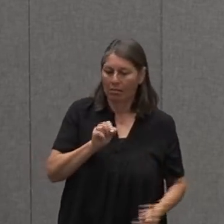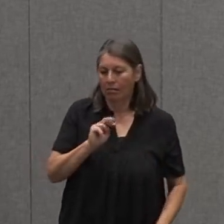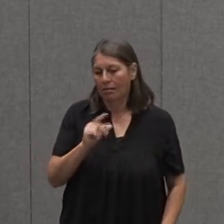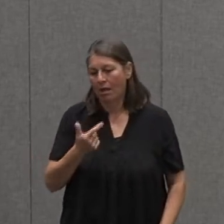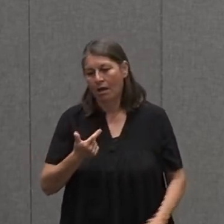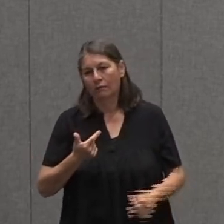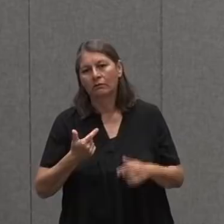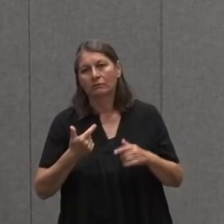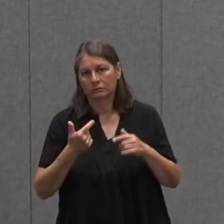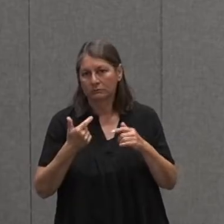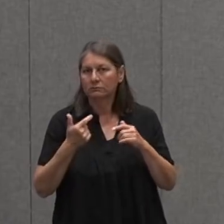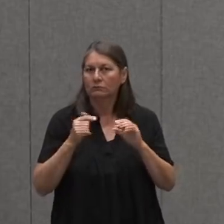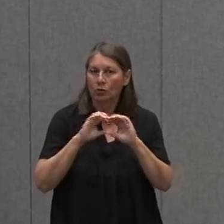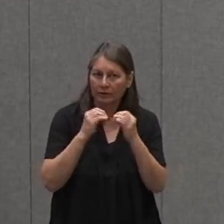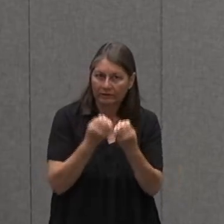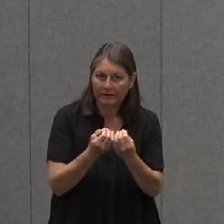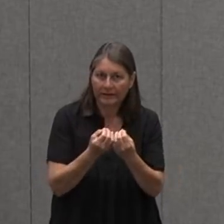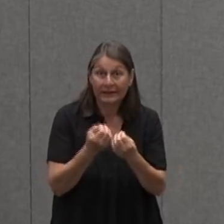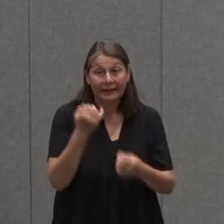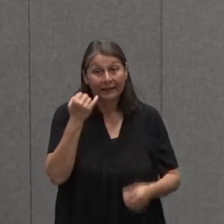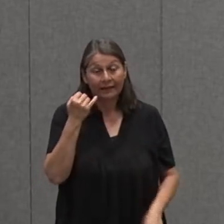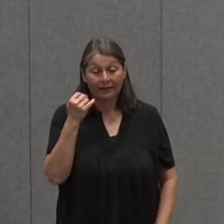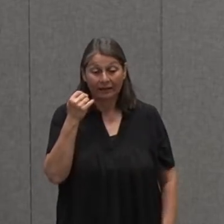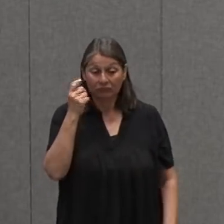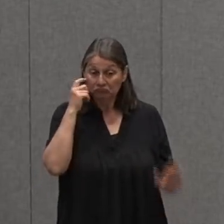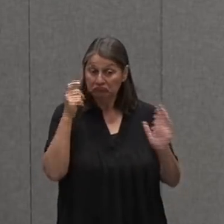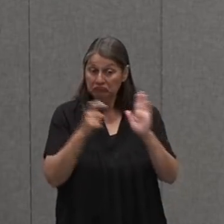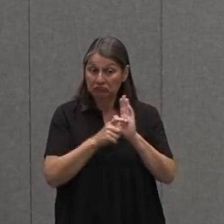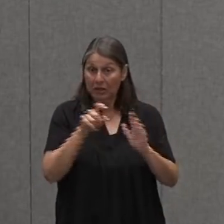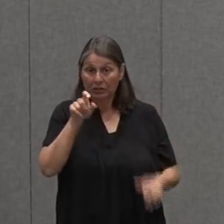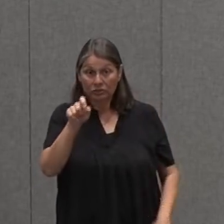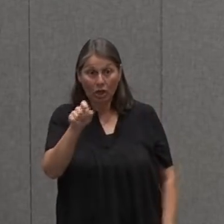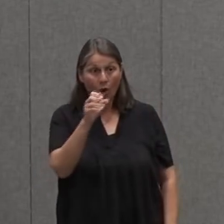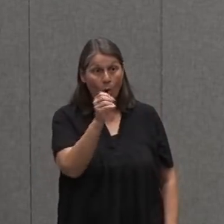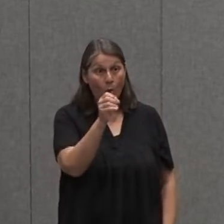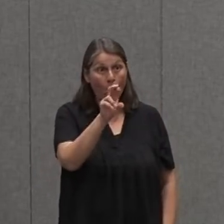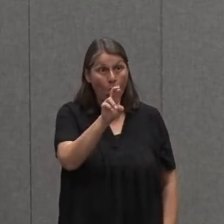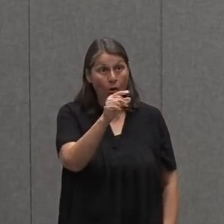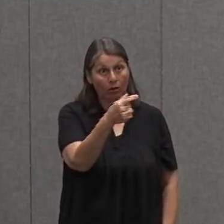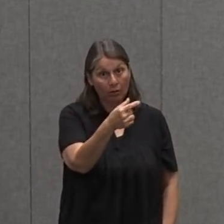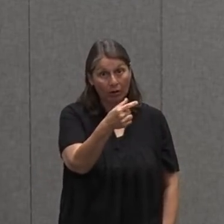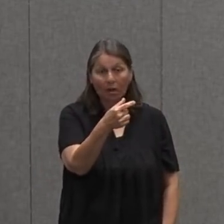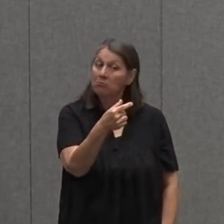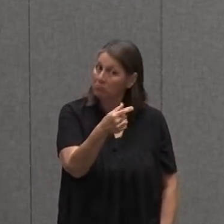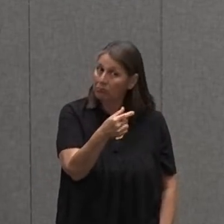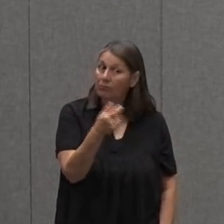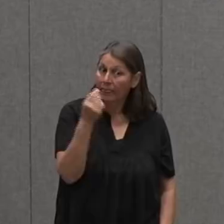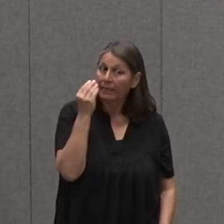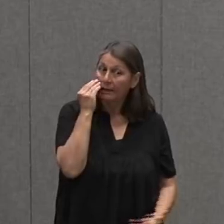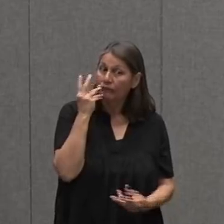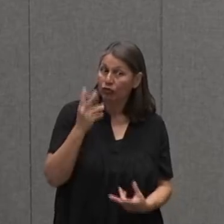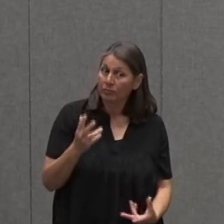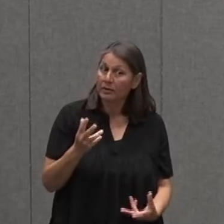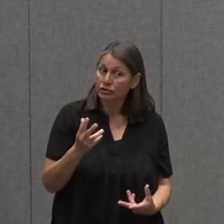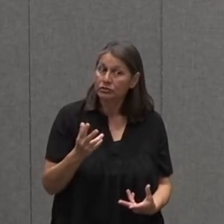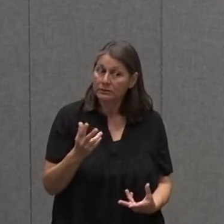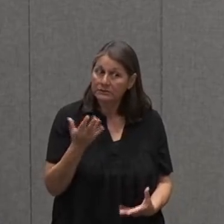If you have a dot-org, it could be that the material on it is appropriate, but you have to think about it.